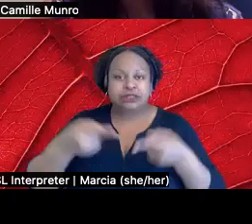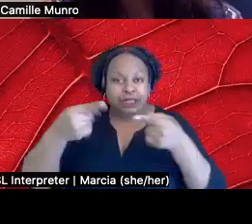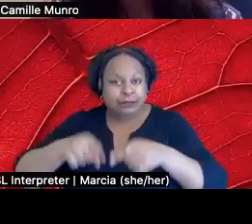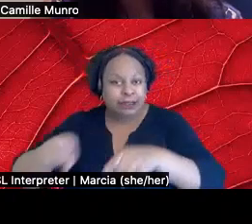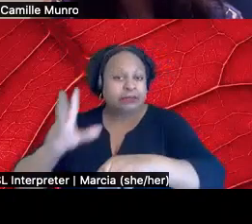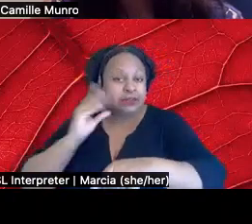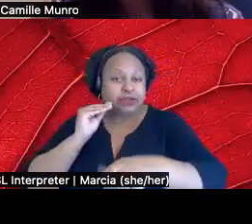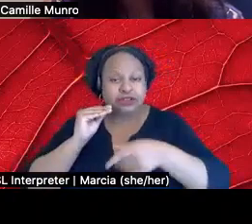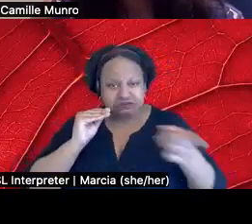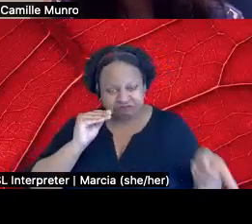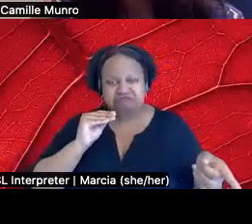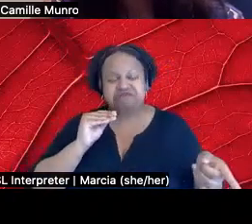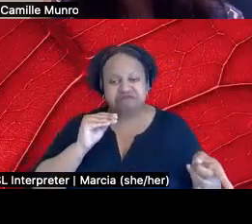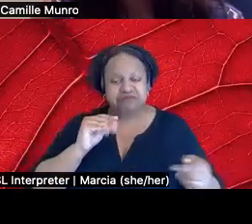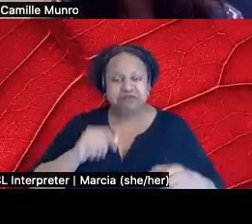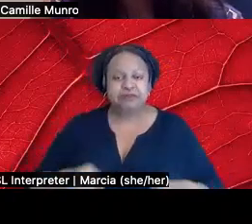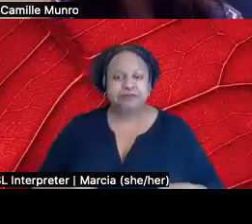I'll add something really quickly.